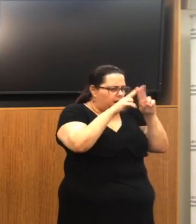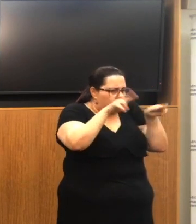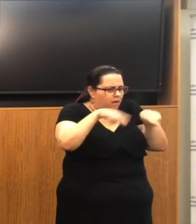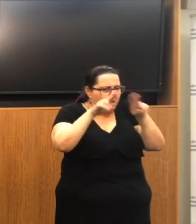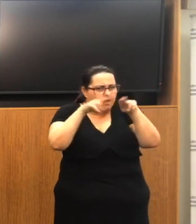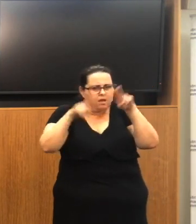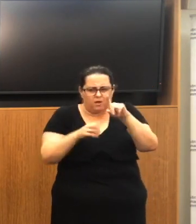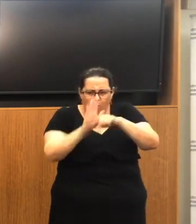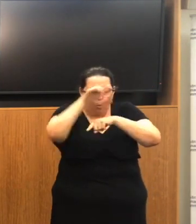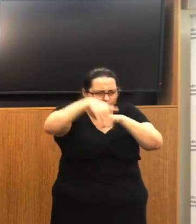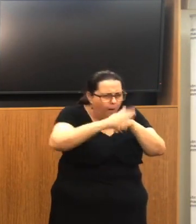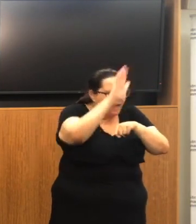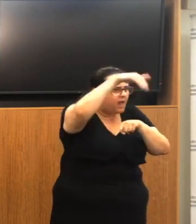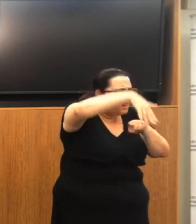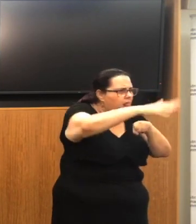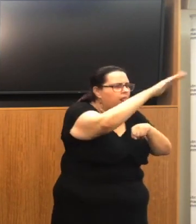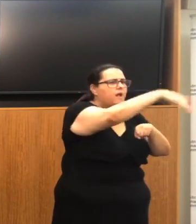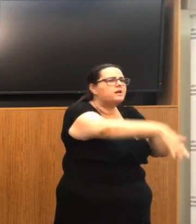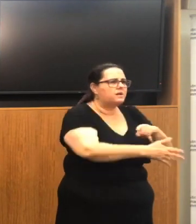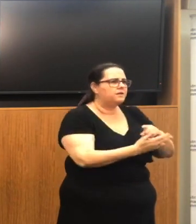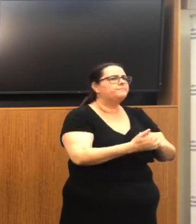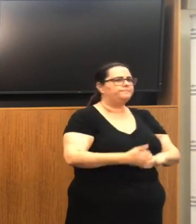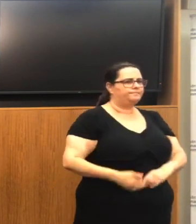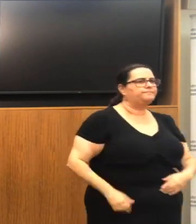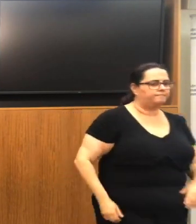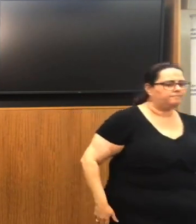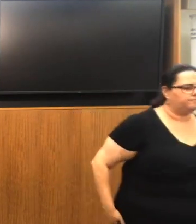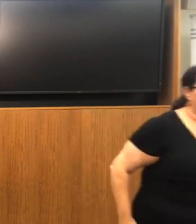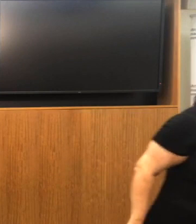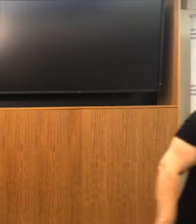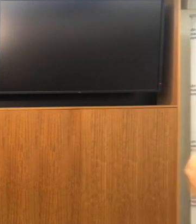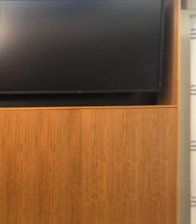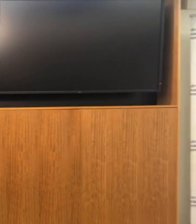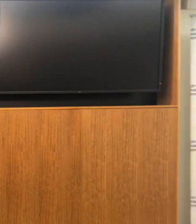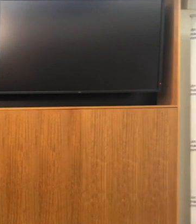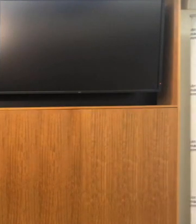Hilly, the camp is quite hilly and rain soaked.